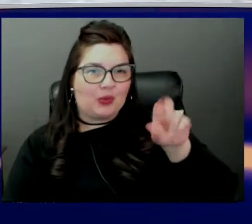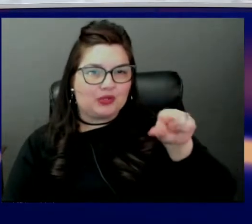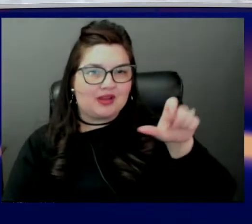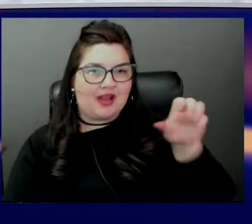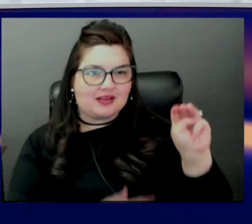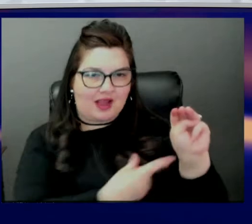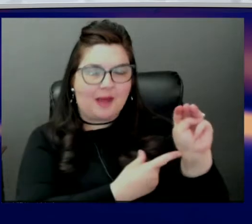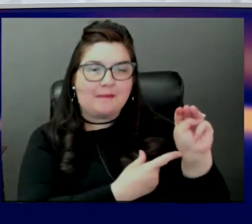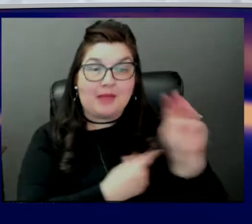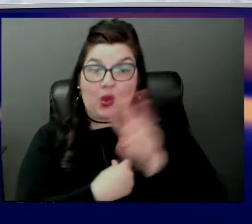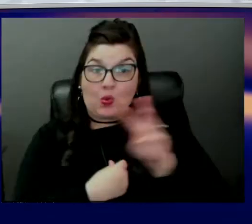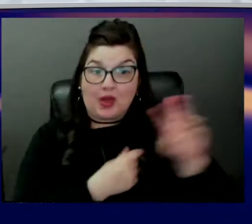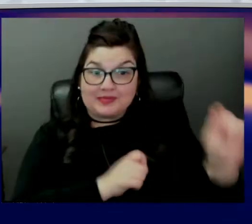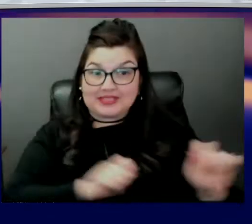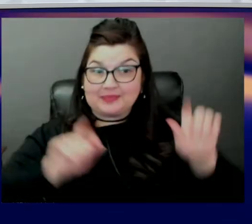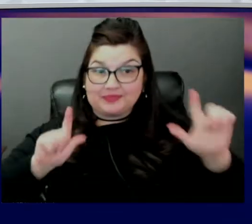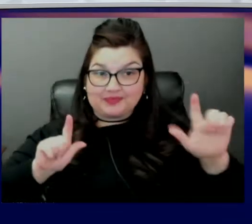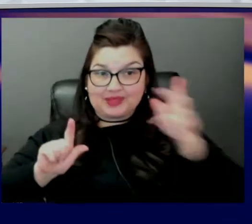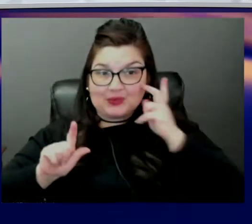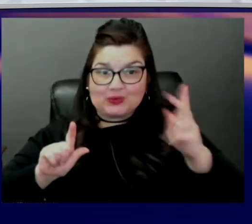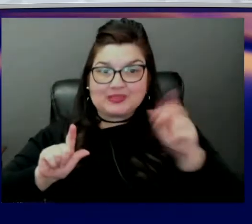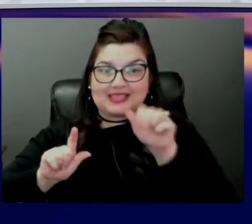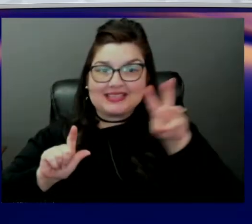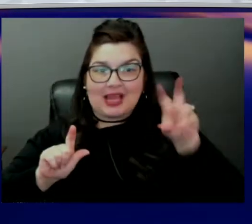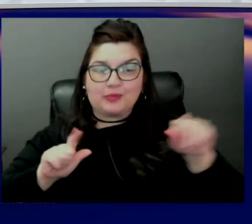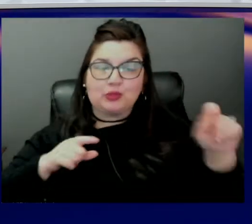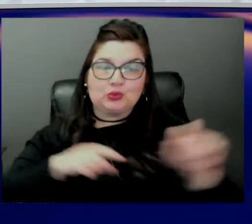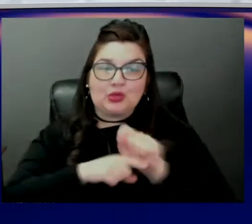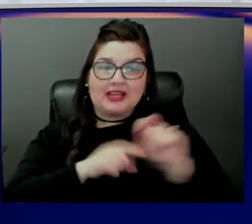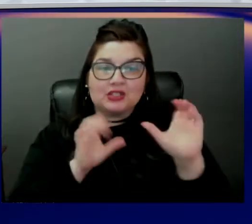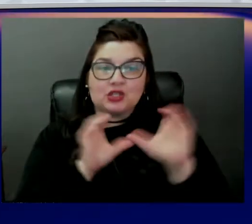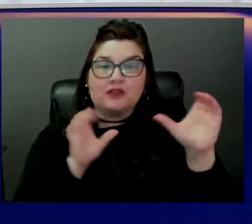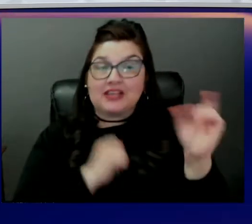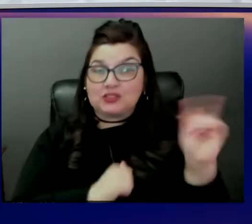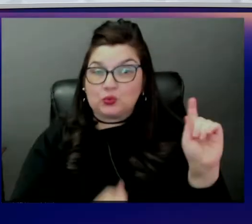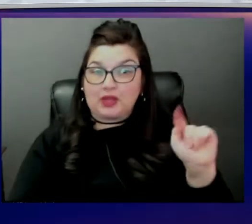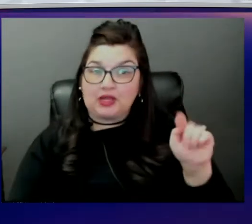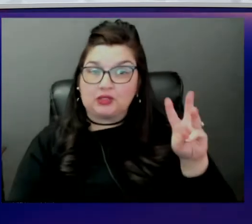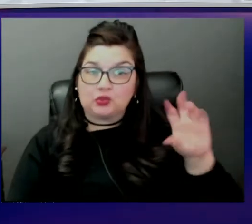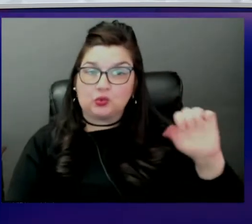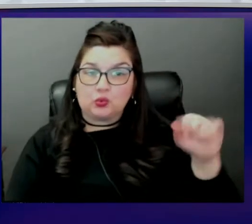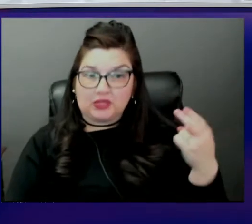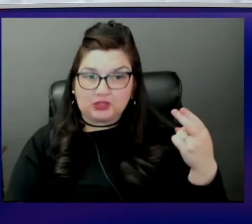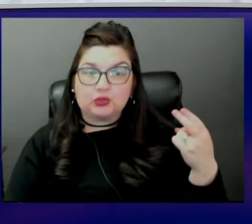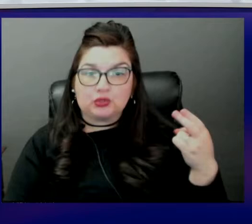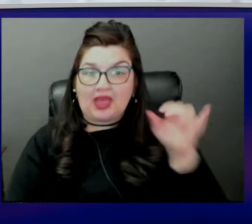it takes you to AWS Training and Certification on Twitch. This is a page that we have that walks you